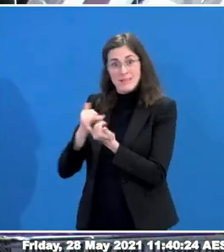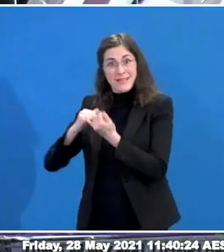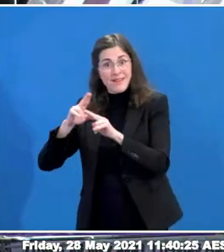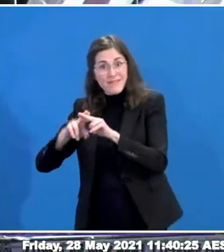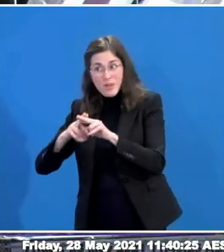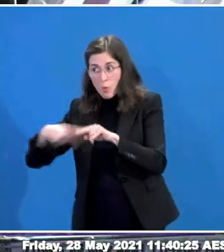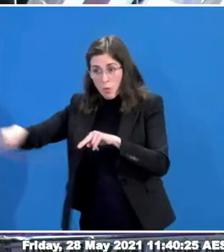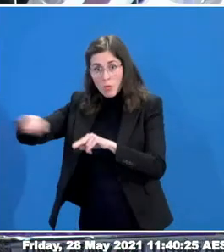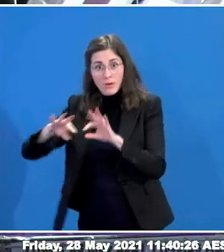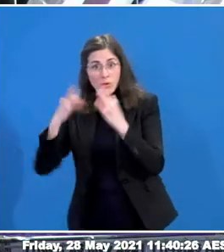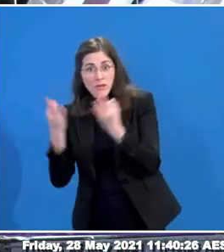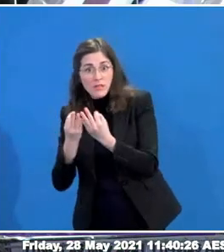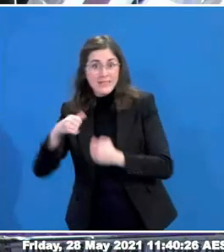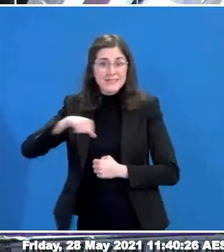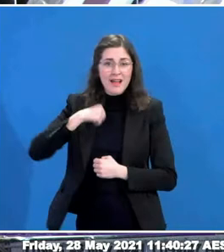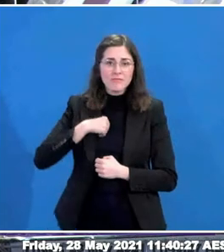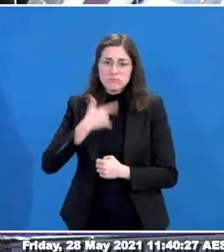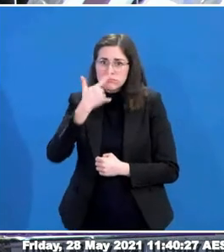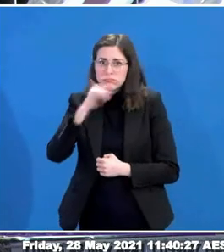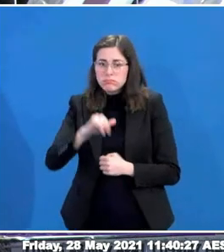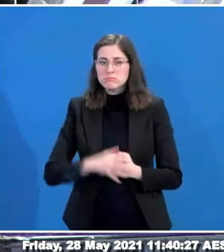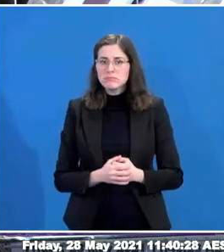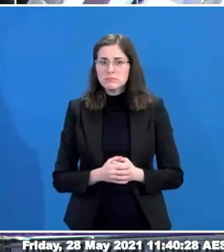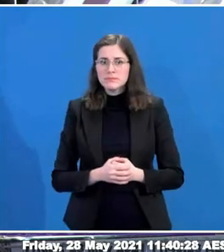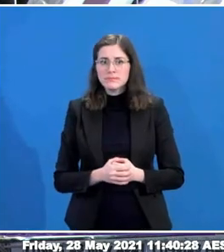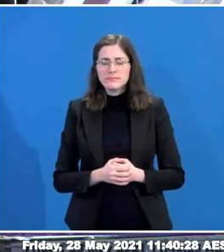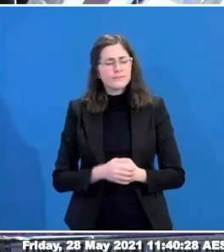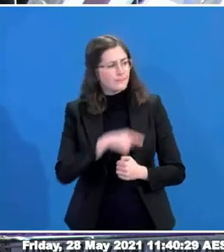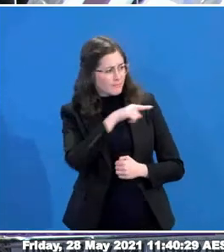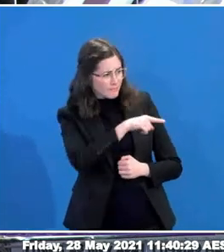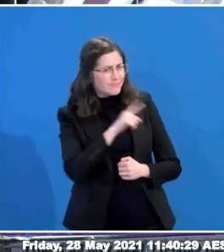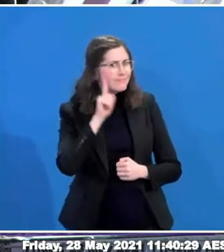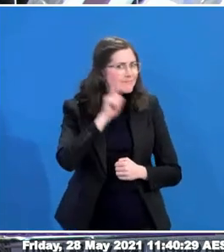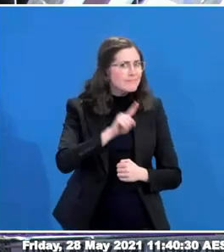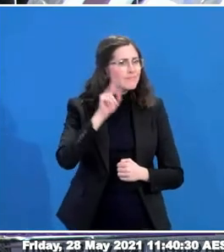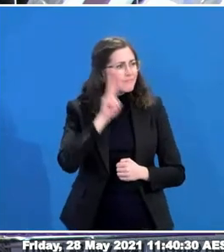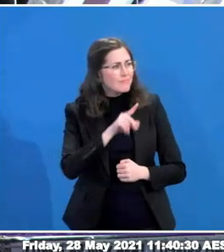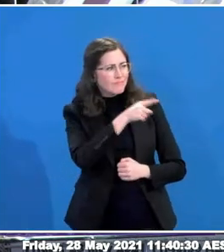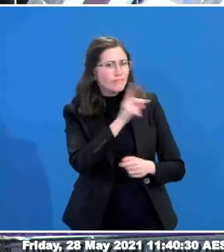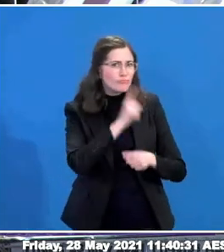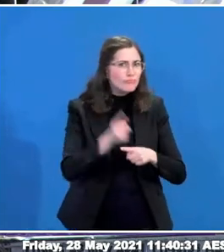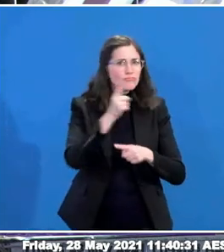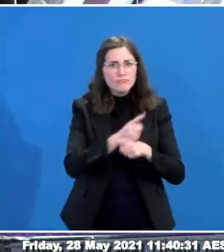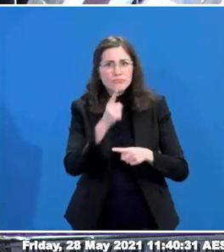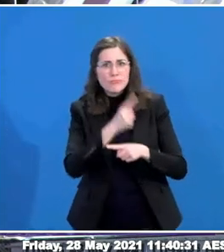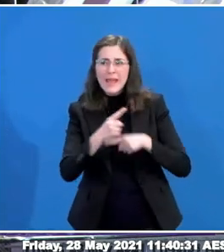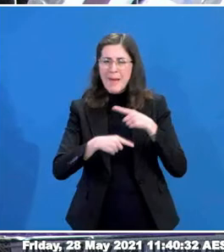Over the course of your evidence in the last few days you've noted and said on many occasions about things being complex.